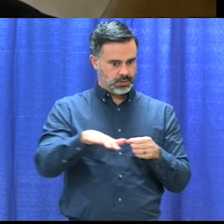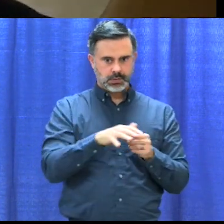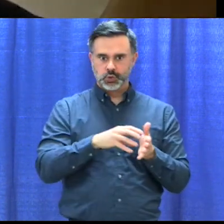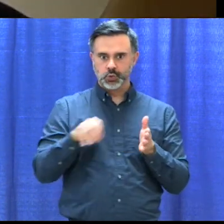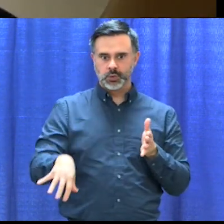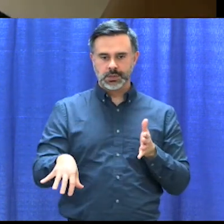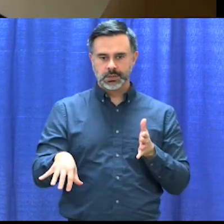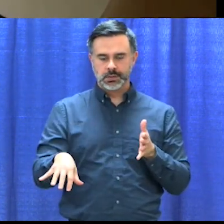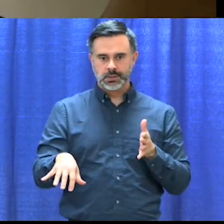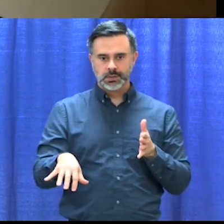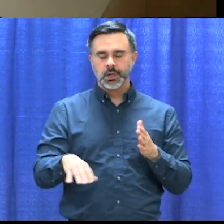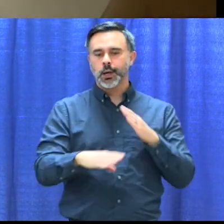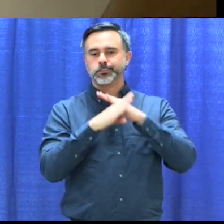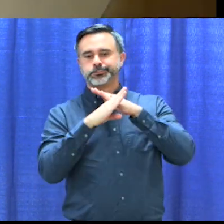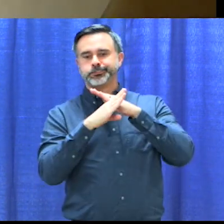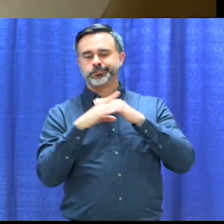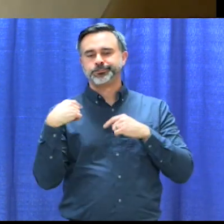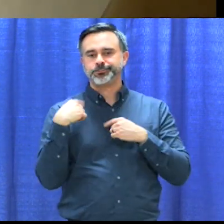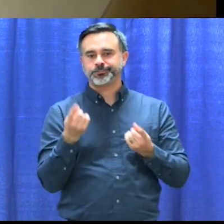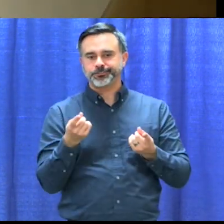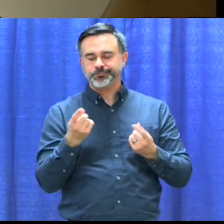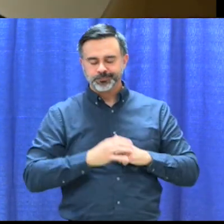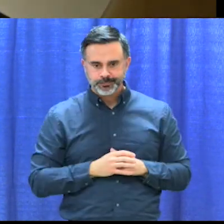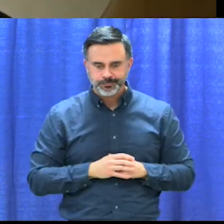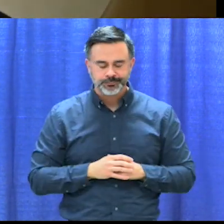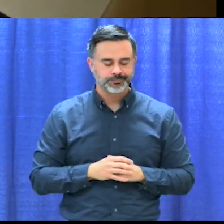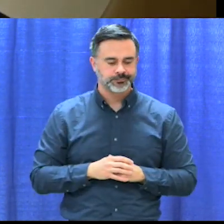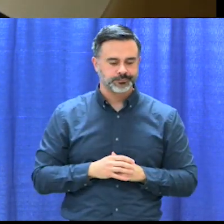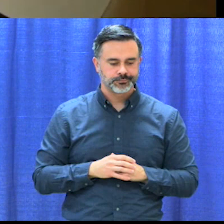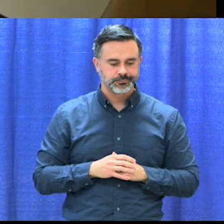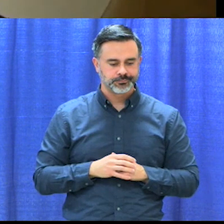We have not been able to accomplish that task up-to-date.